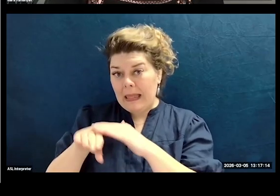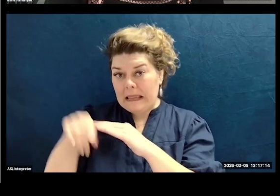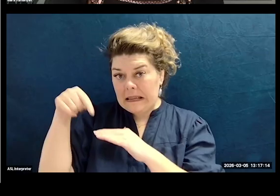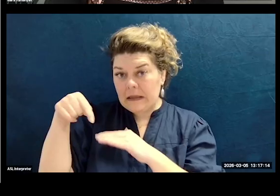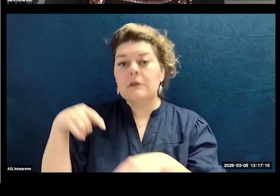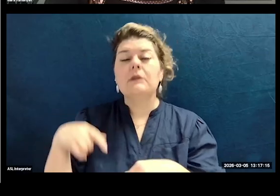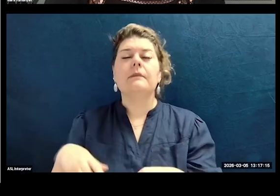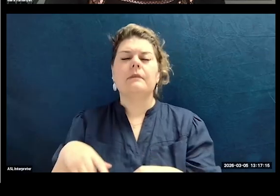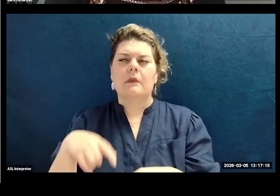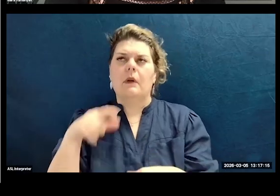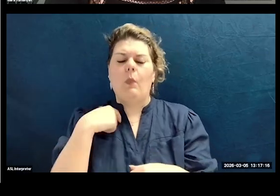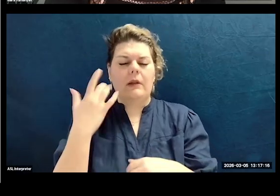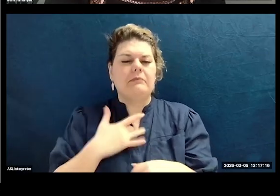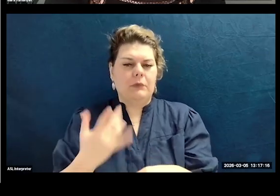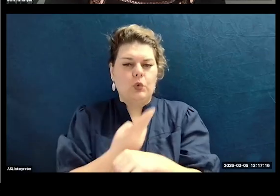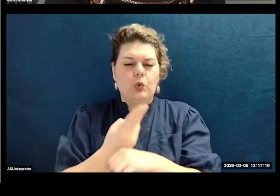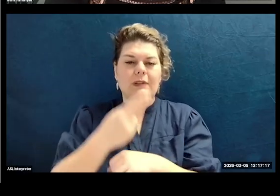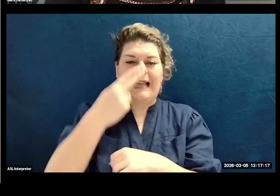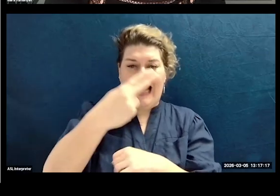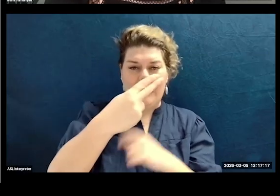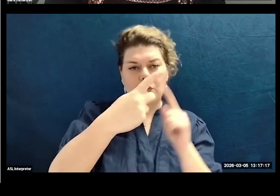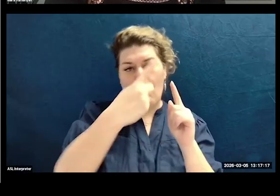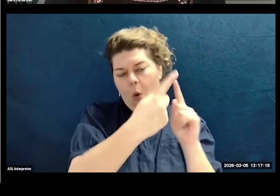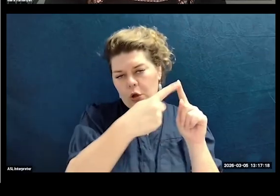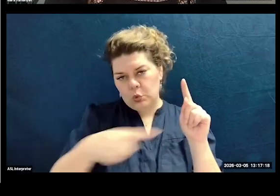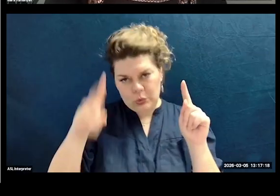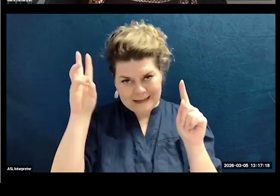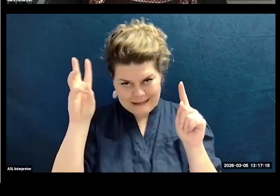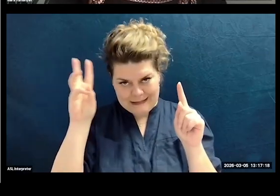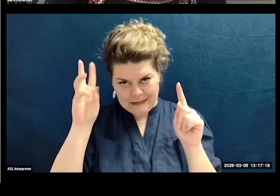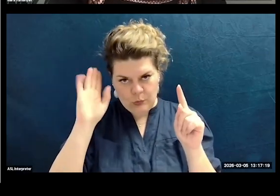to use heading levels 1 to 6 with clear structure